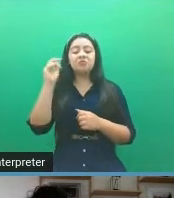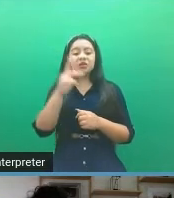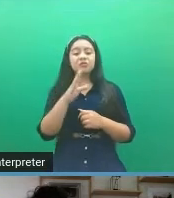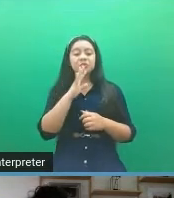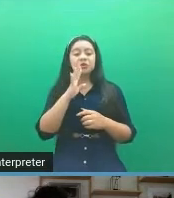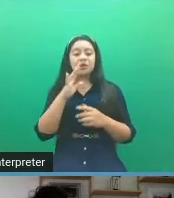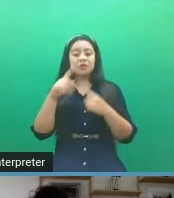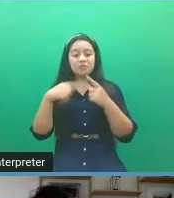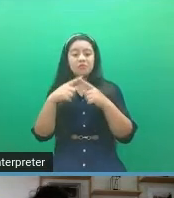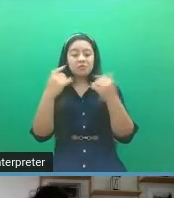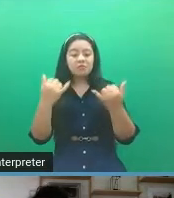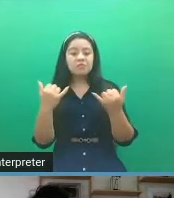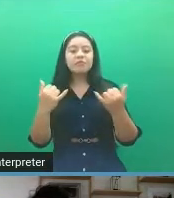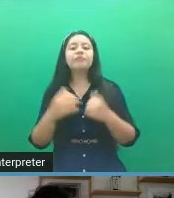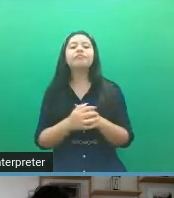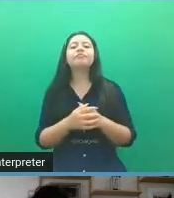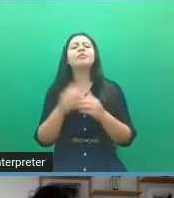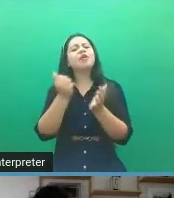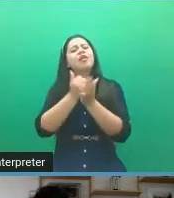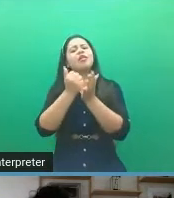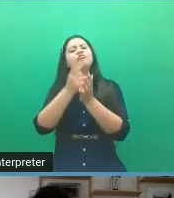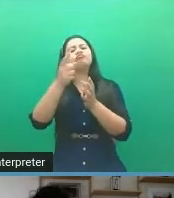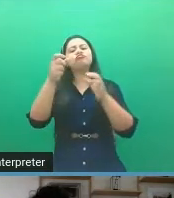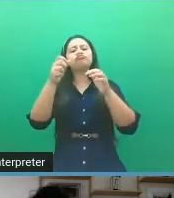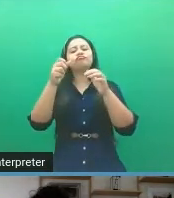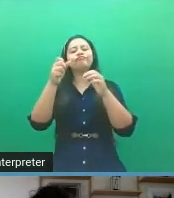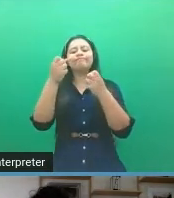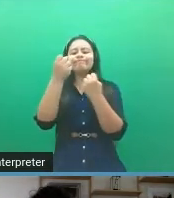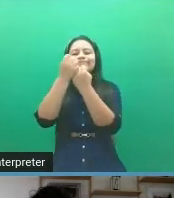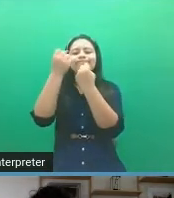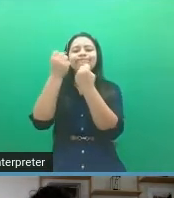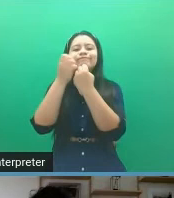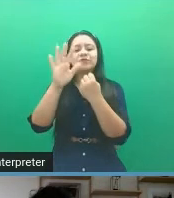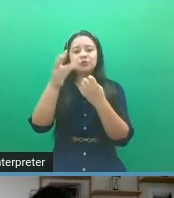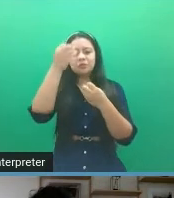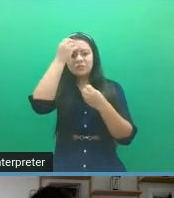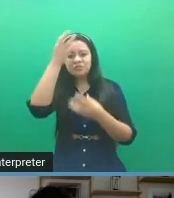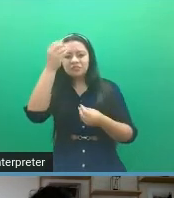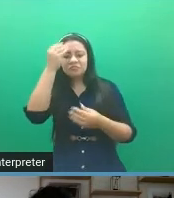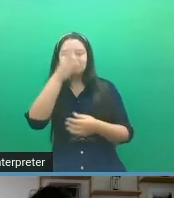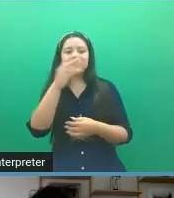you know that may help structure some of your information and your data and if you're surfacing